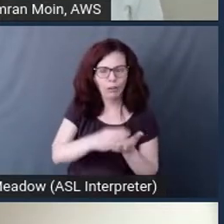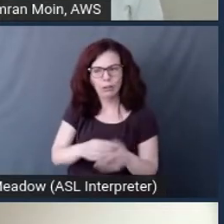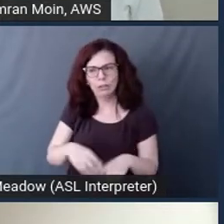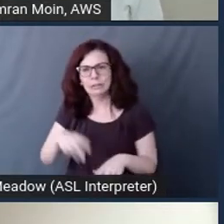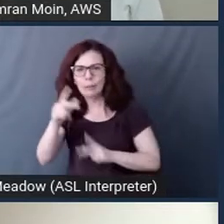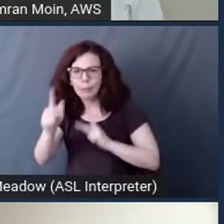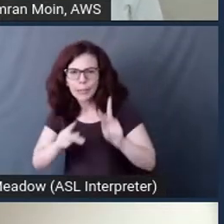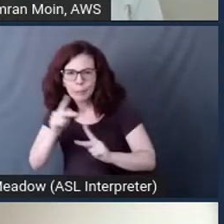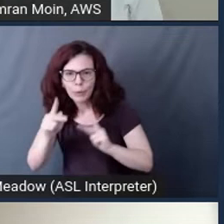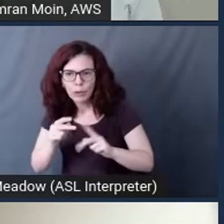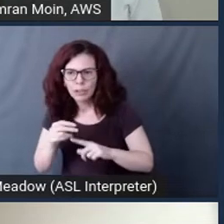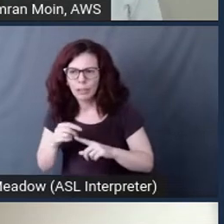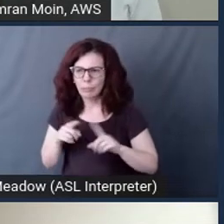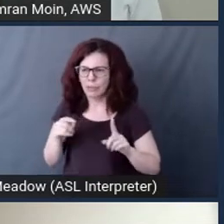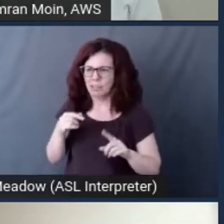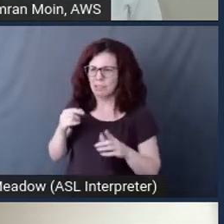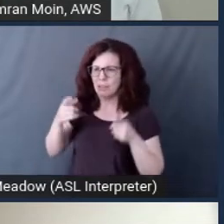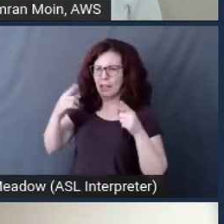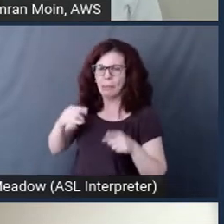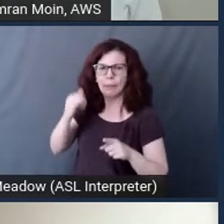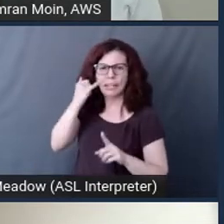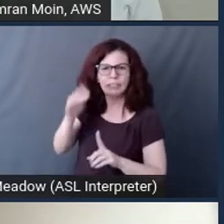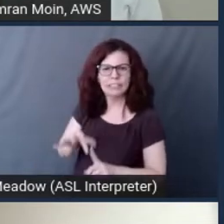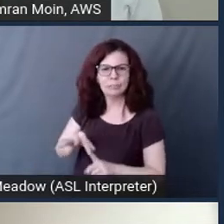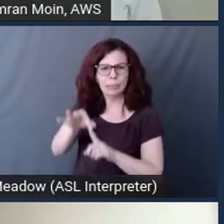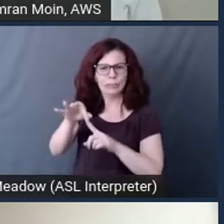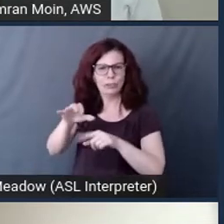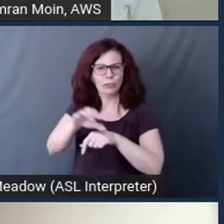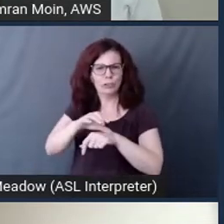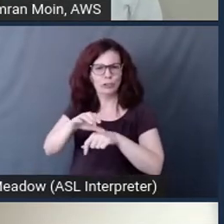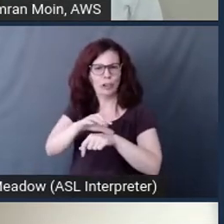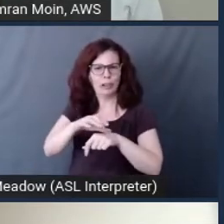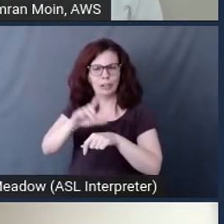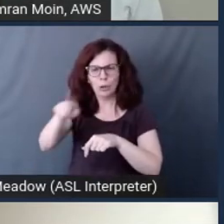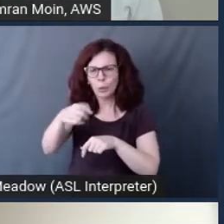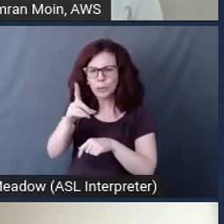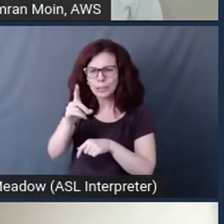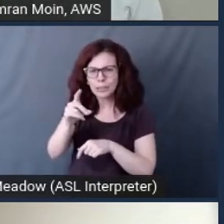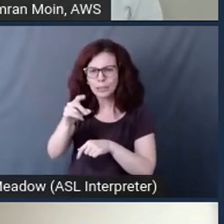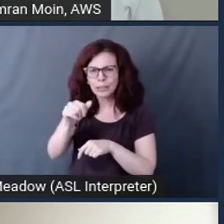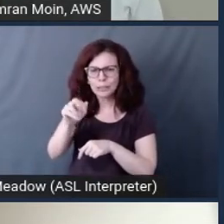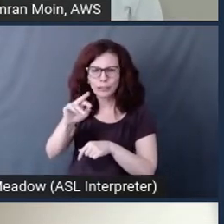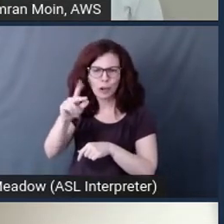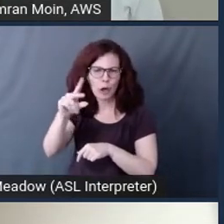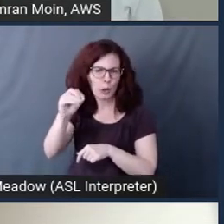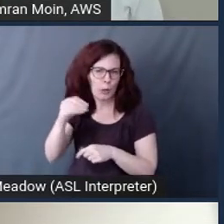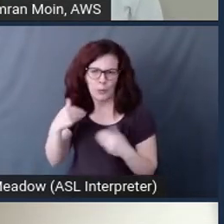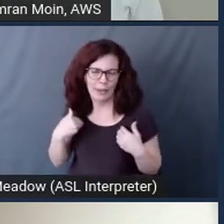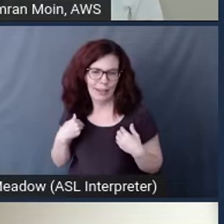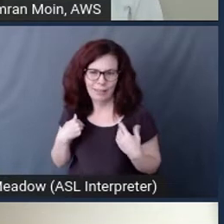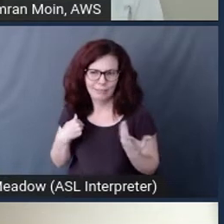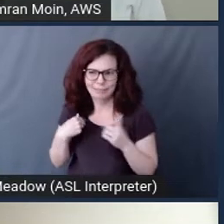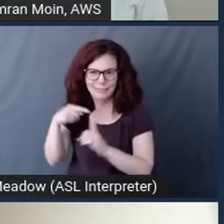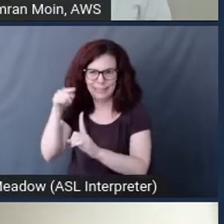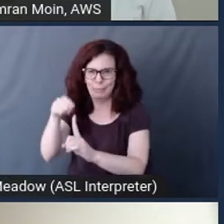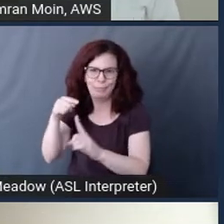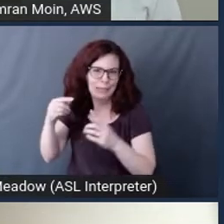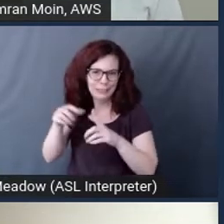Or if you have this special chocolate that only Darko has, right, you get it in this special store and you kind of recognize,